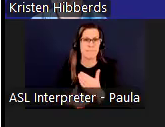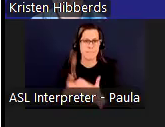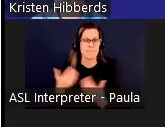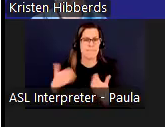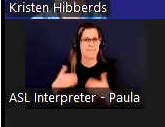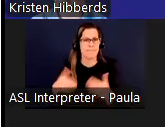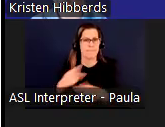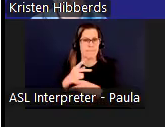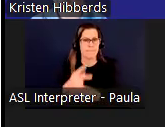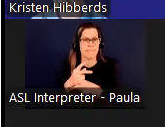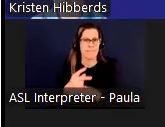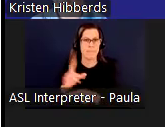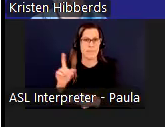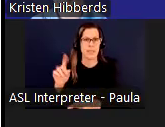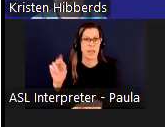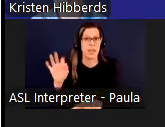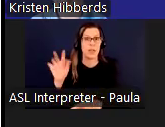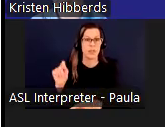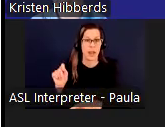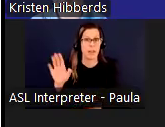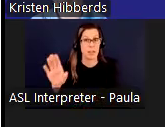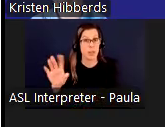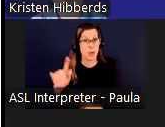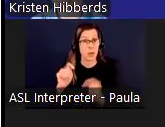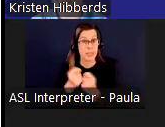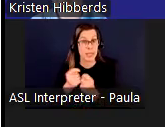your team really kind of looking at the statutes,